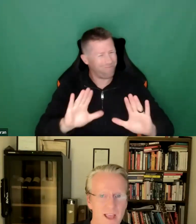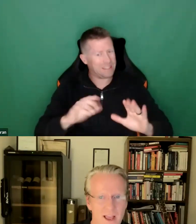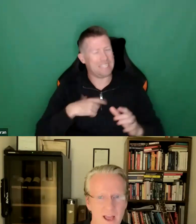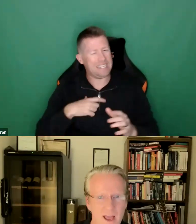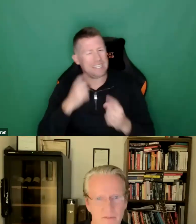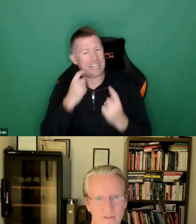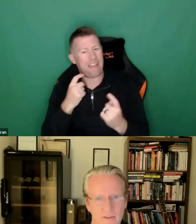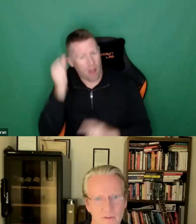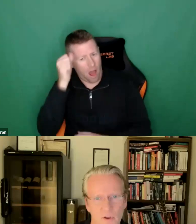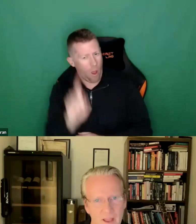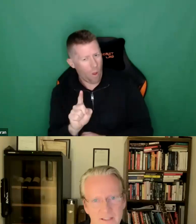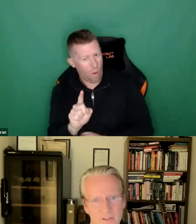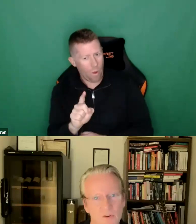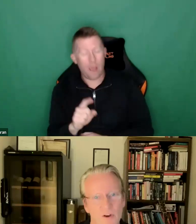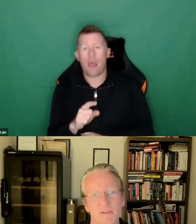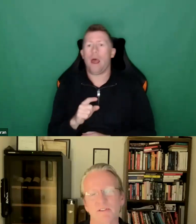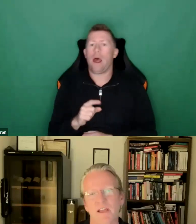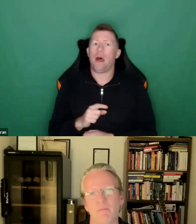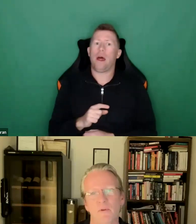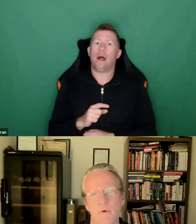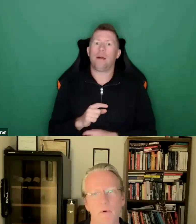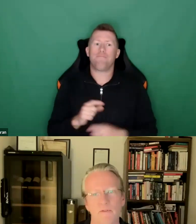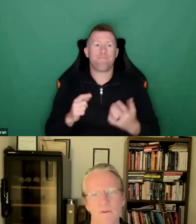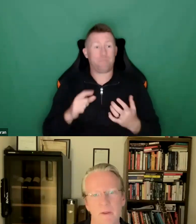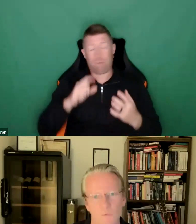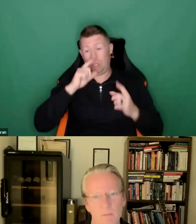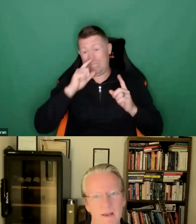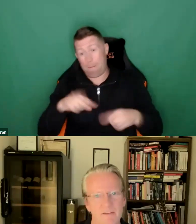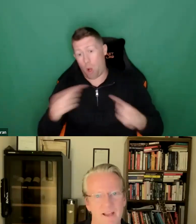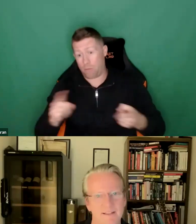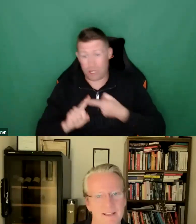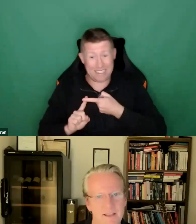ways. I know that this is the notion here that some people are concerned